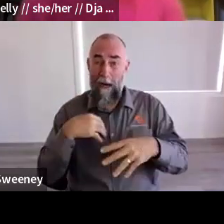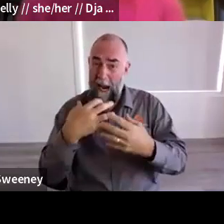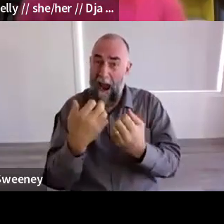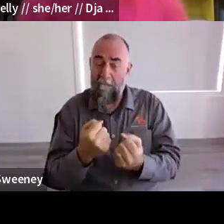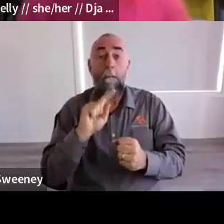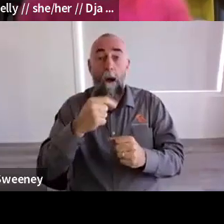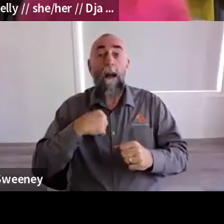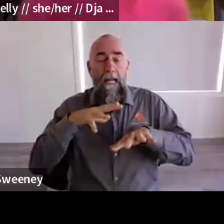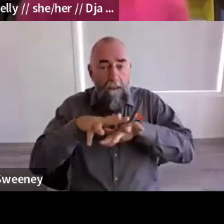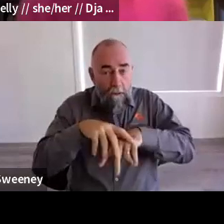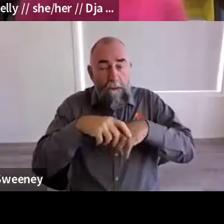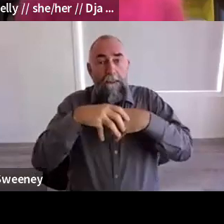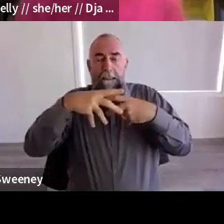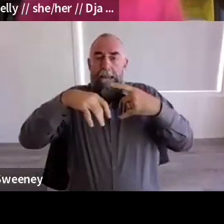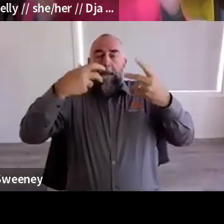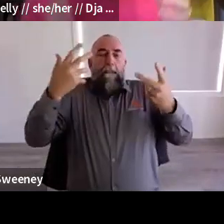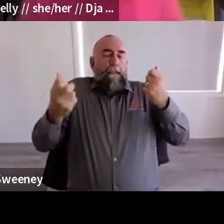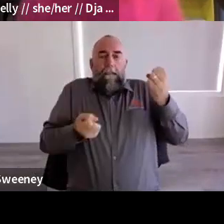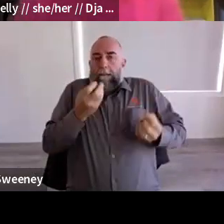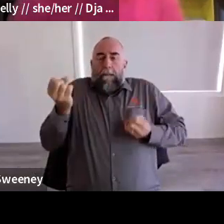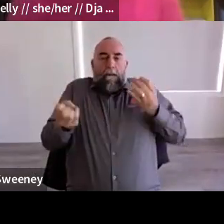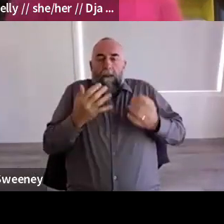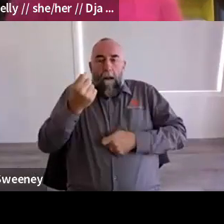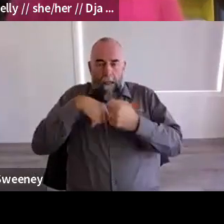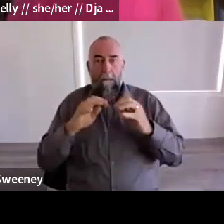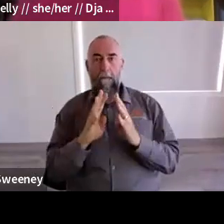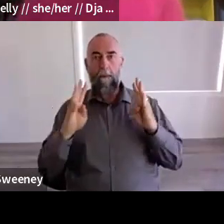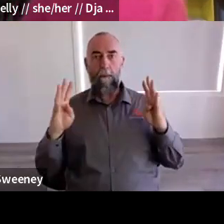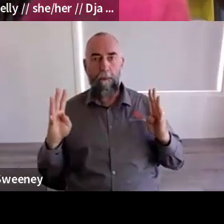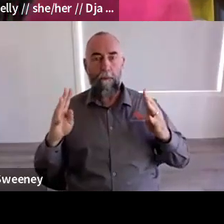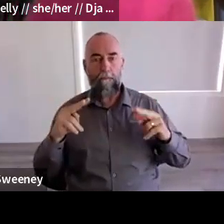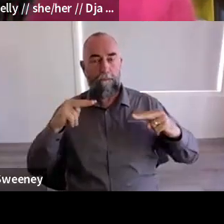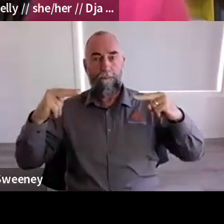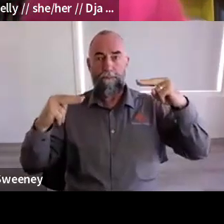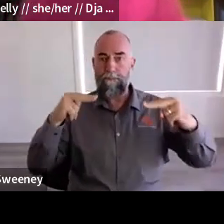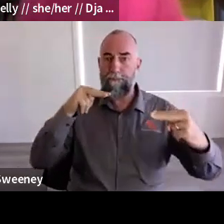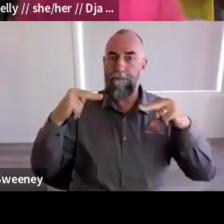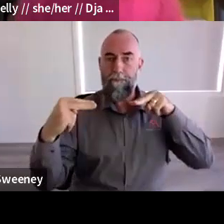we live in. We're all implicited, we're all complicit and we're all tangled up